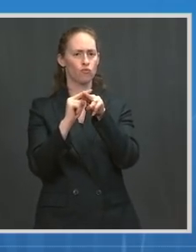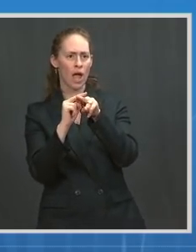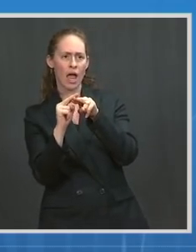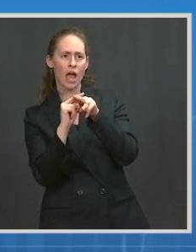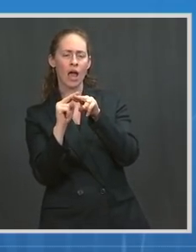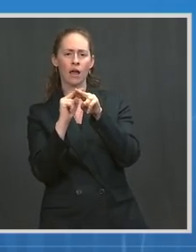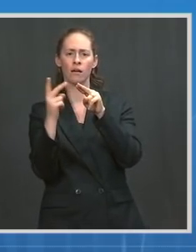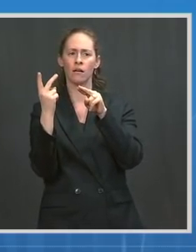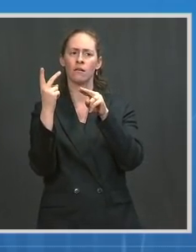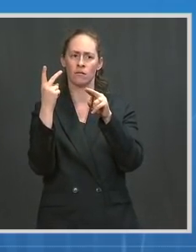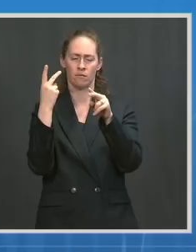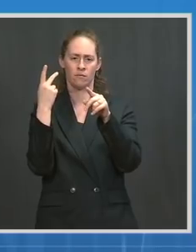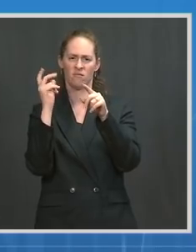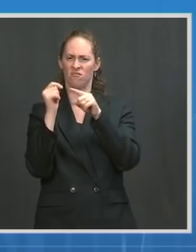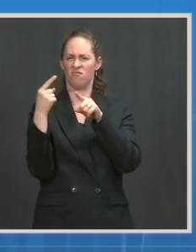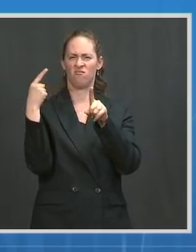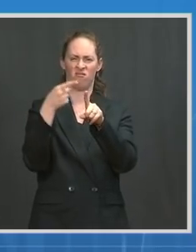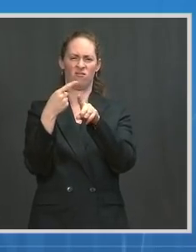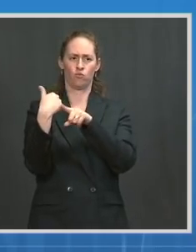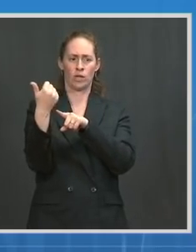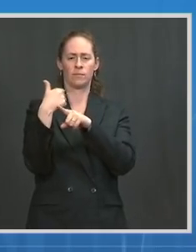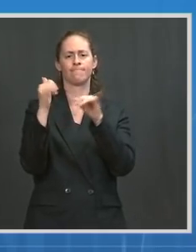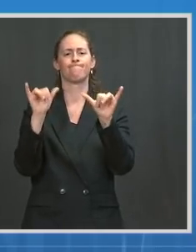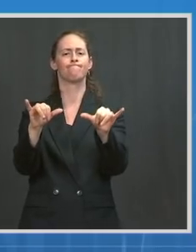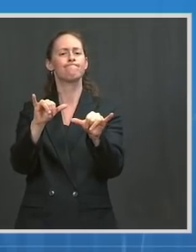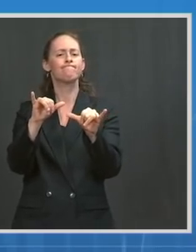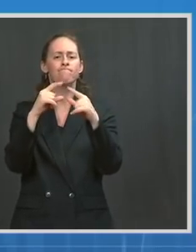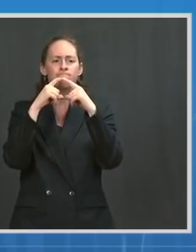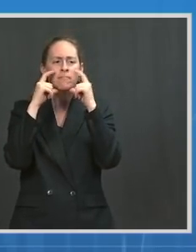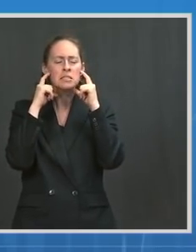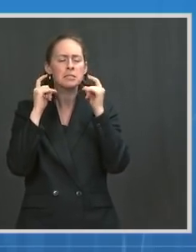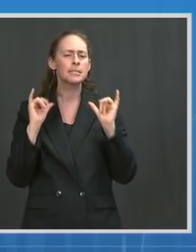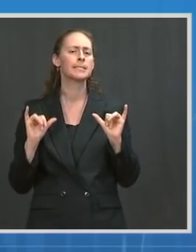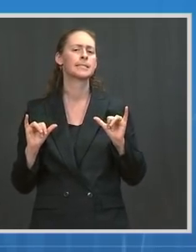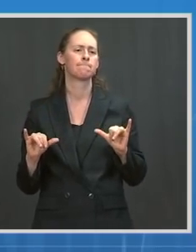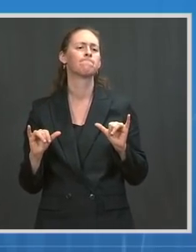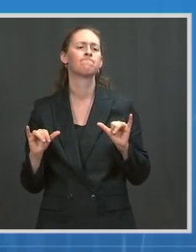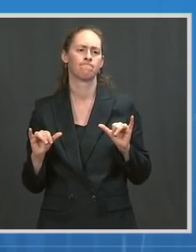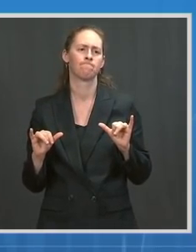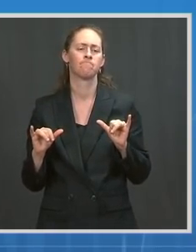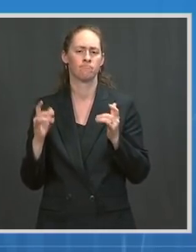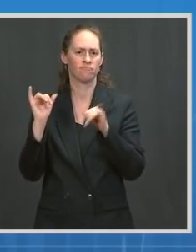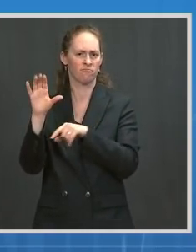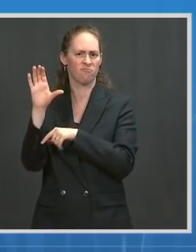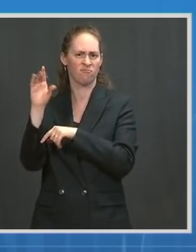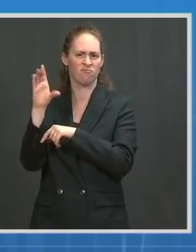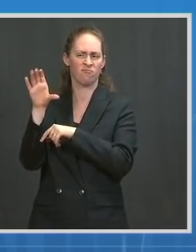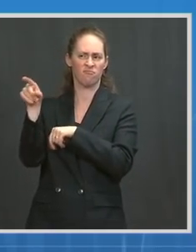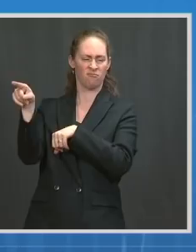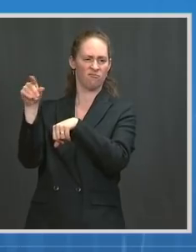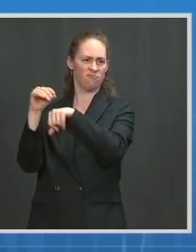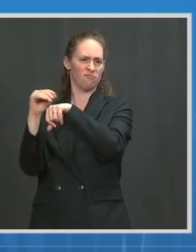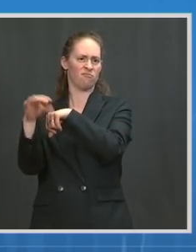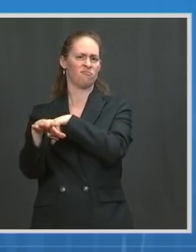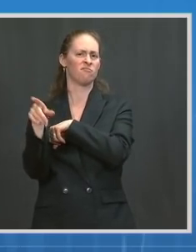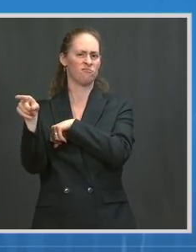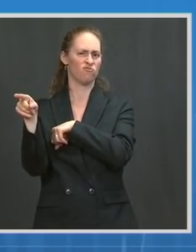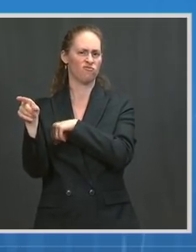and we are -- as well as airports and stations. CDC, as I mentioned, is going to continue to update our guidance as policy and the science emerges.